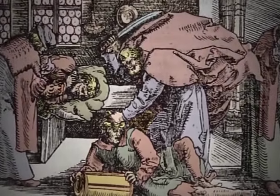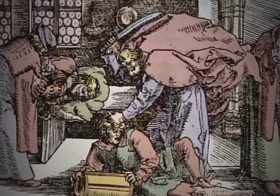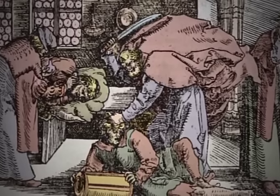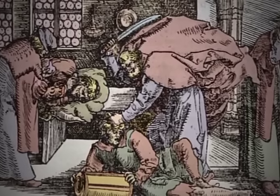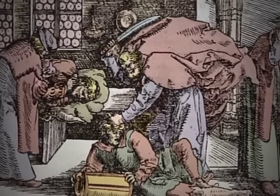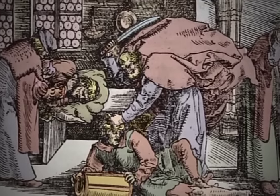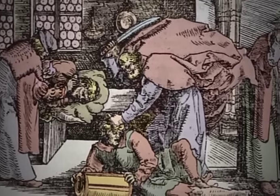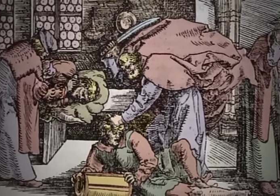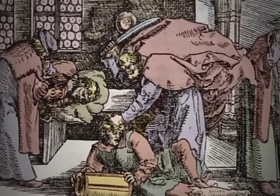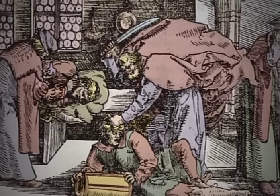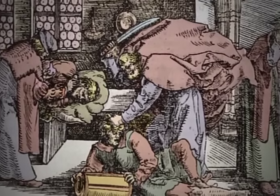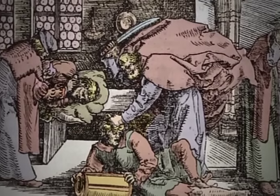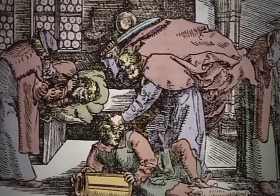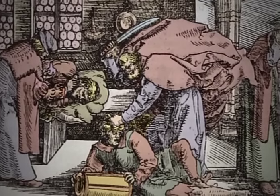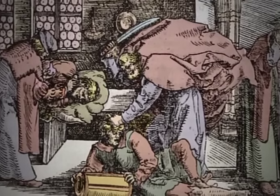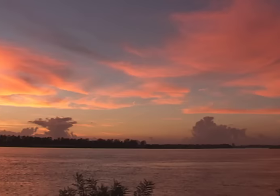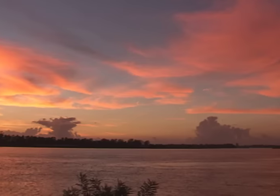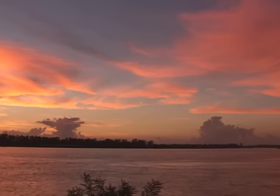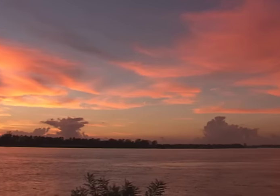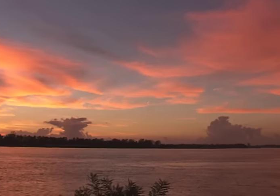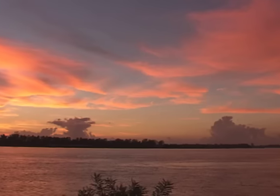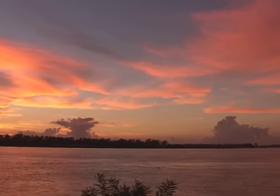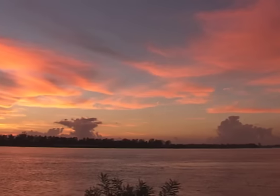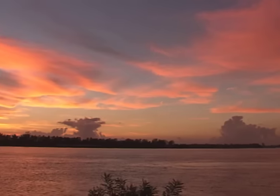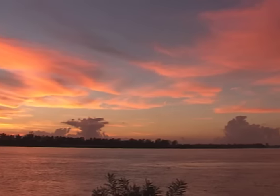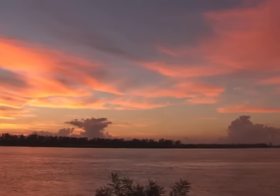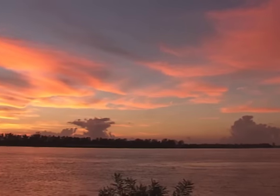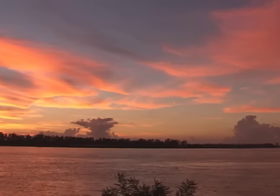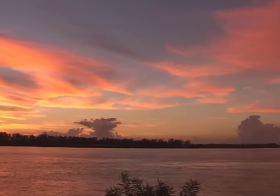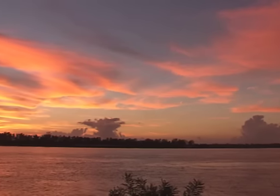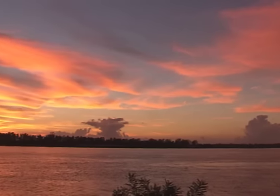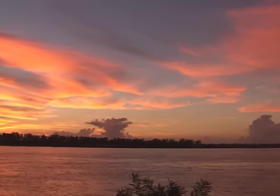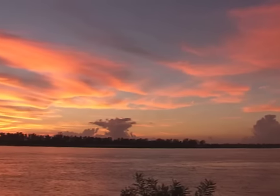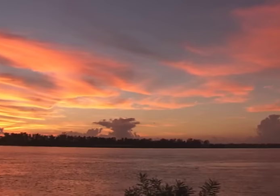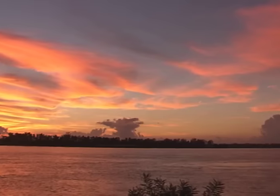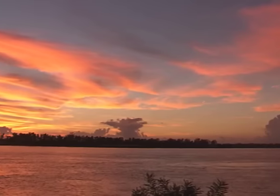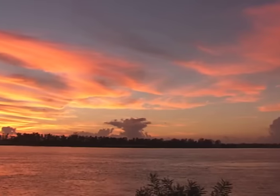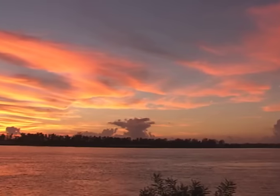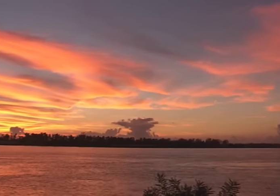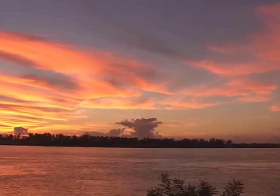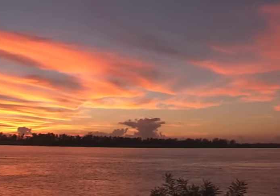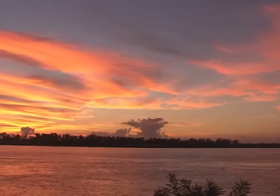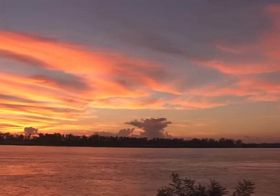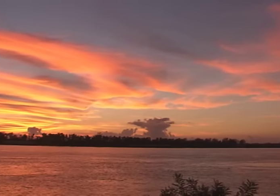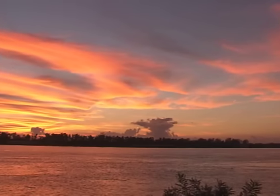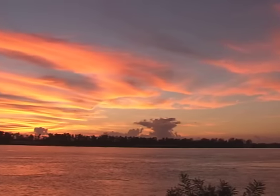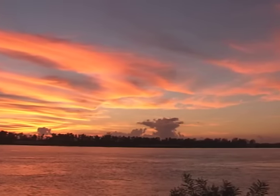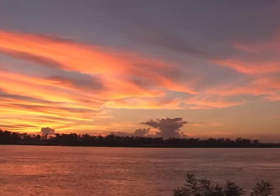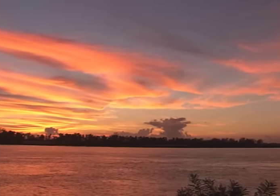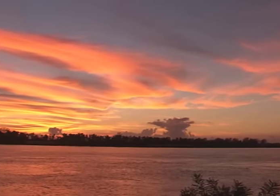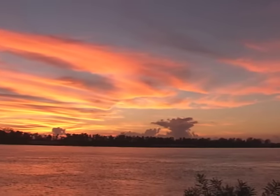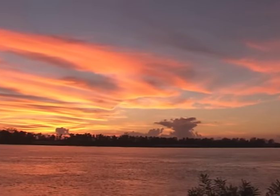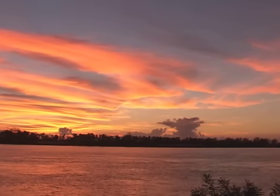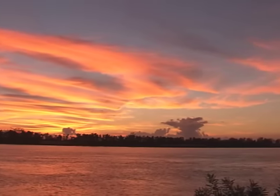as a horrendous misfortune. When a Protestant revival swept through 19th-century America,